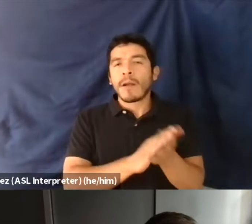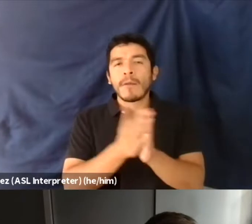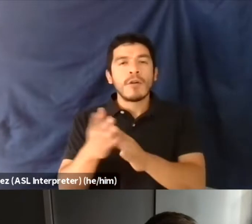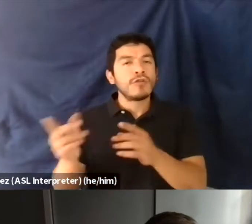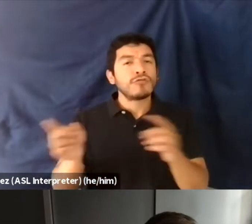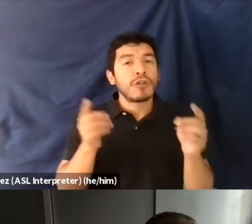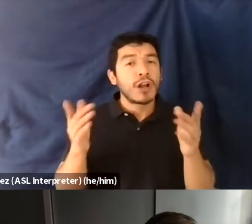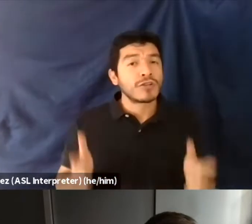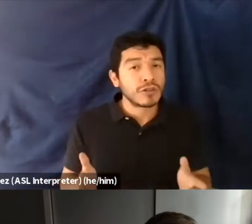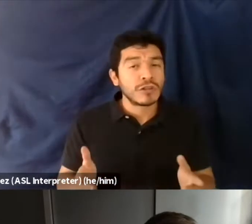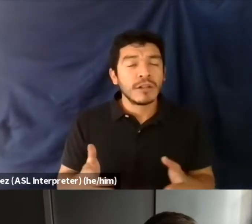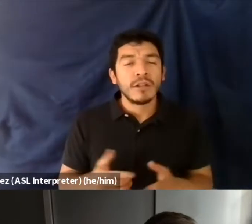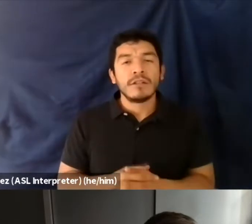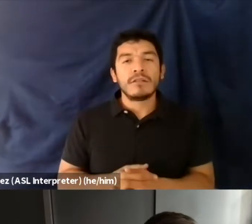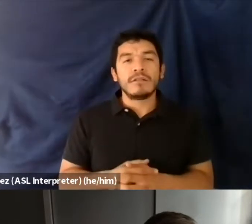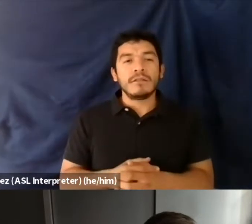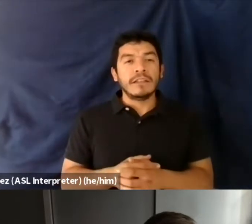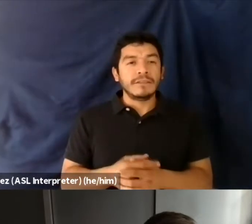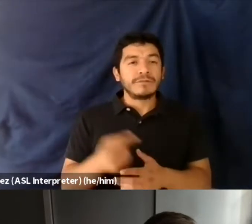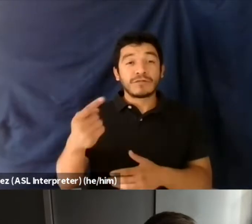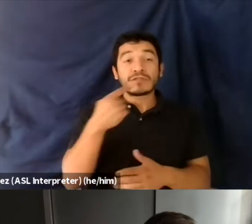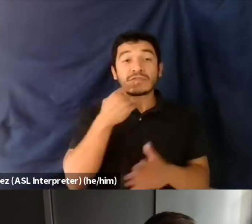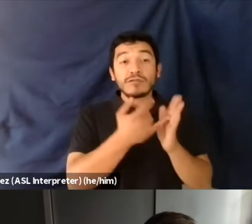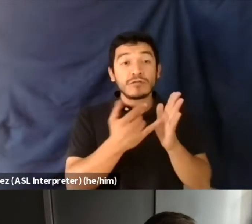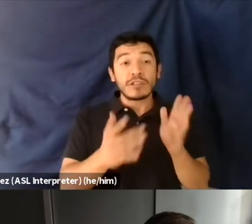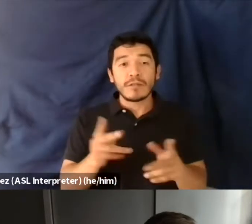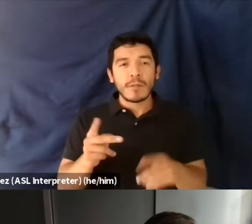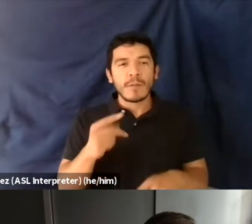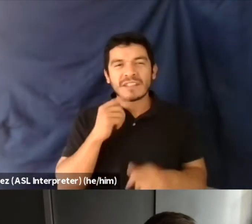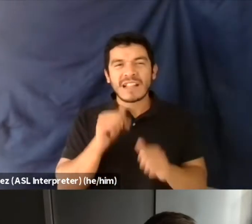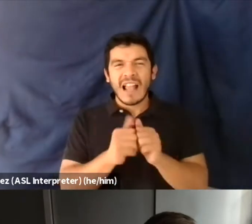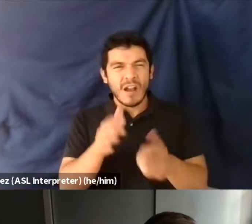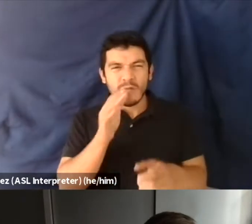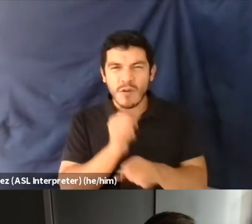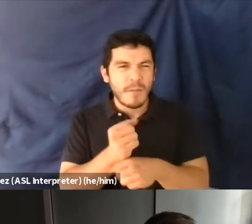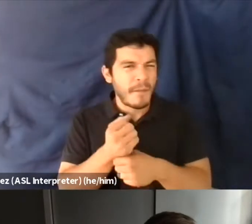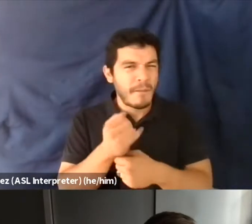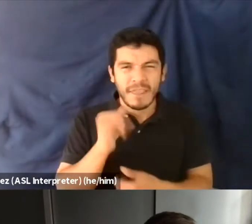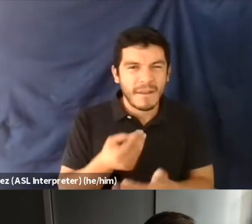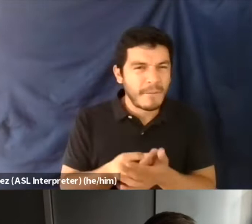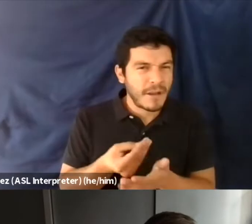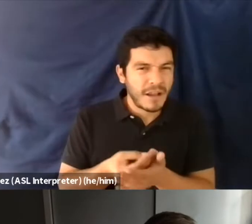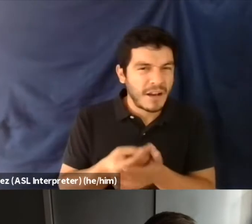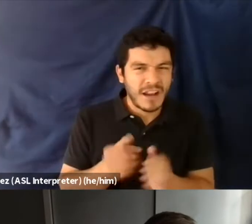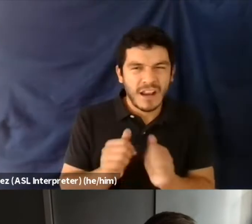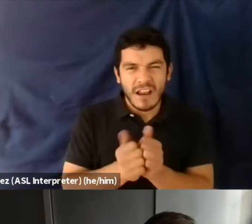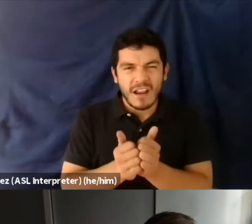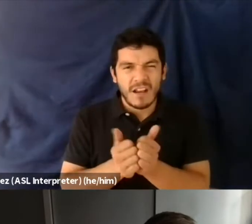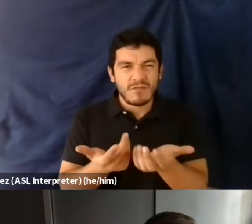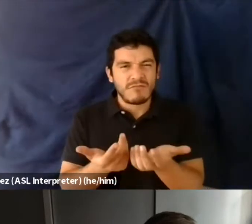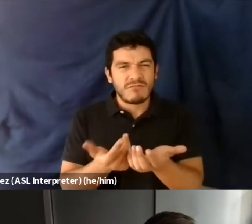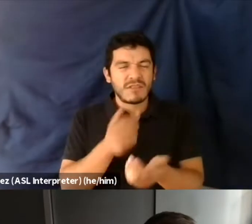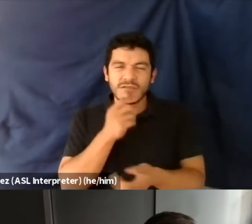People sort of, you know, you say you're an artist and people are like, how are you gonna make that a career? How are you gonna make money off of that?